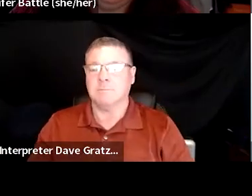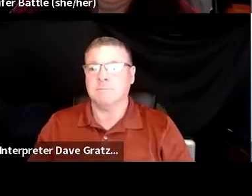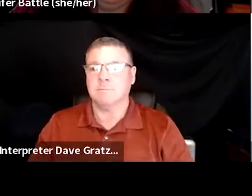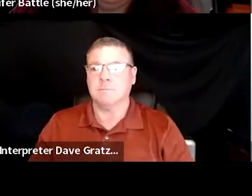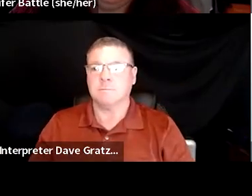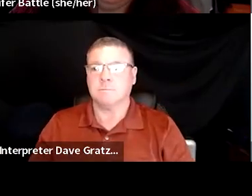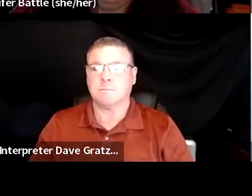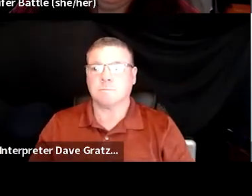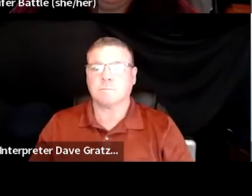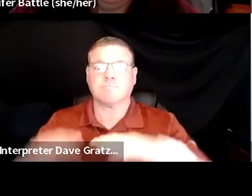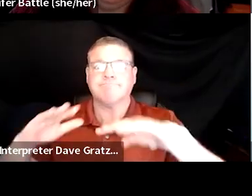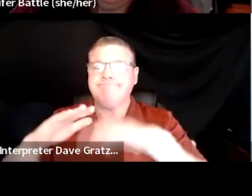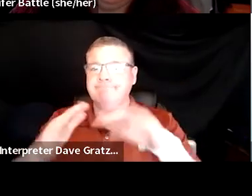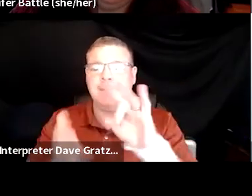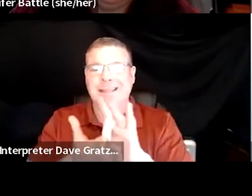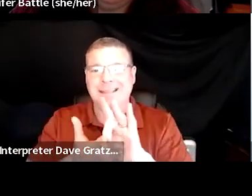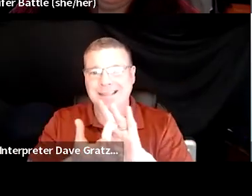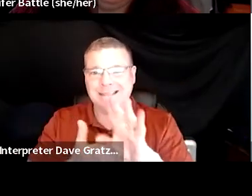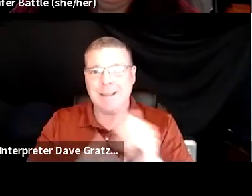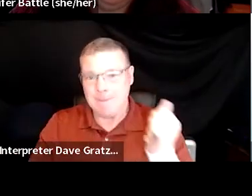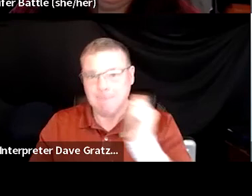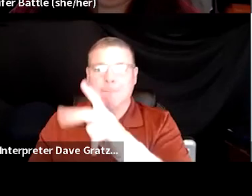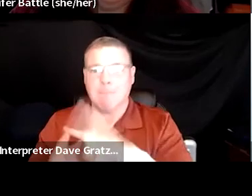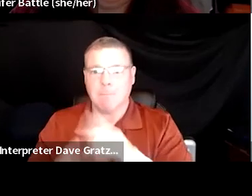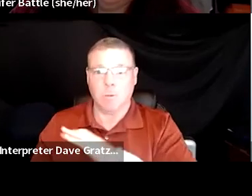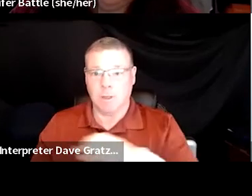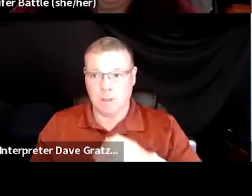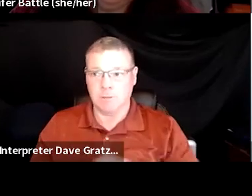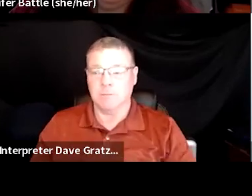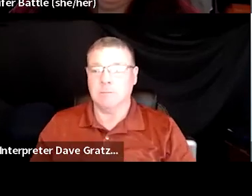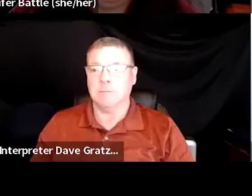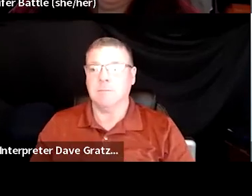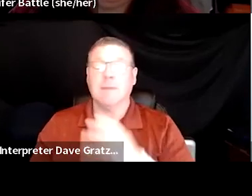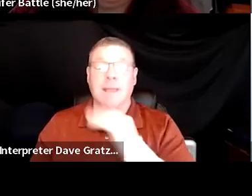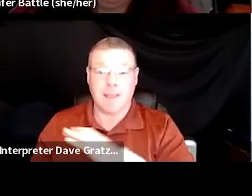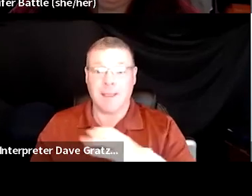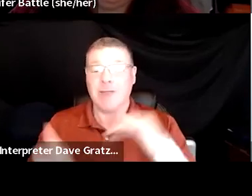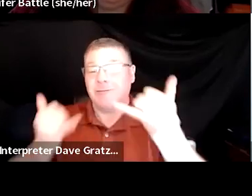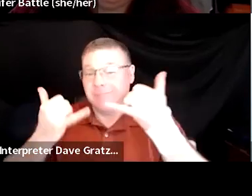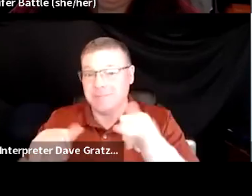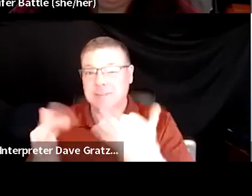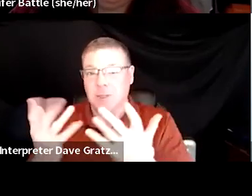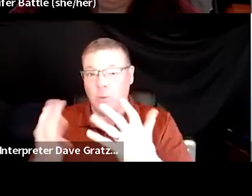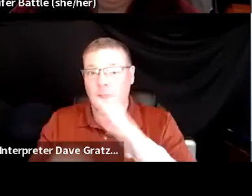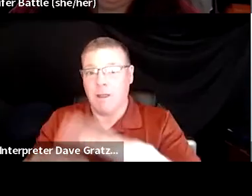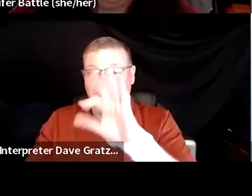And so basically kind of kicked it back to Congress. And Congress, I think is waiting still on the FCC